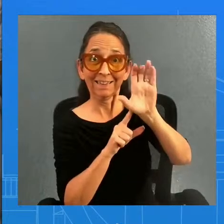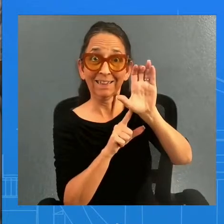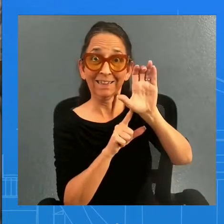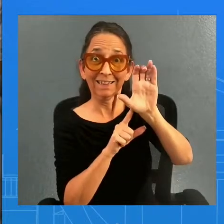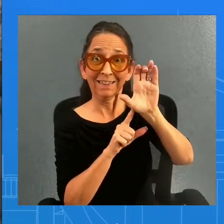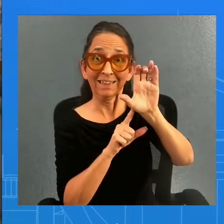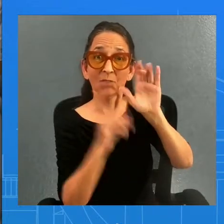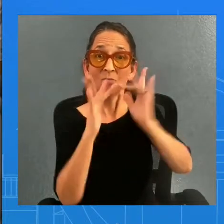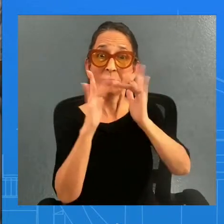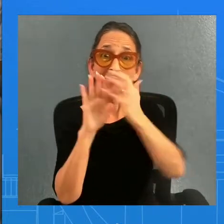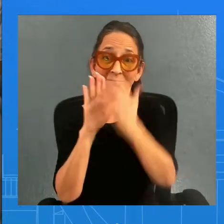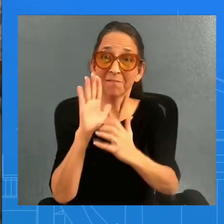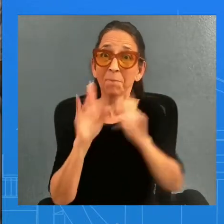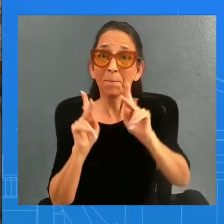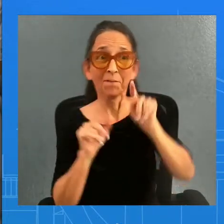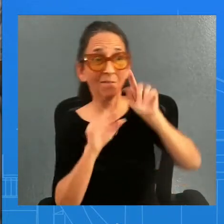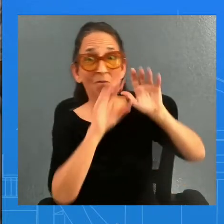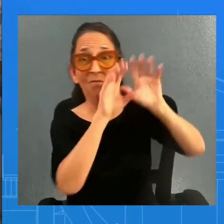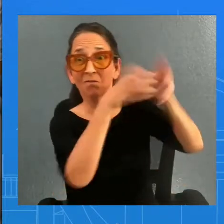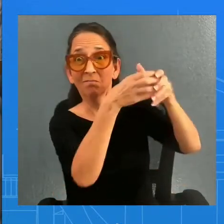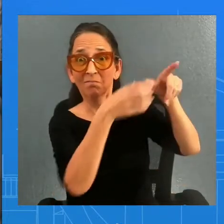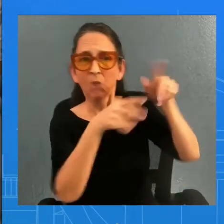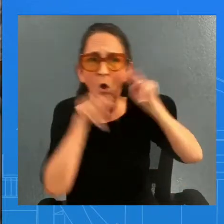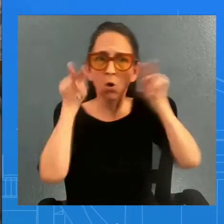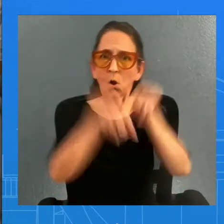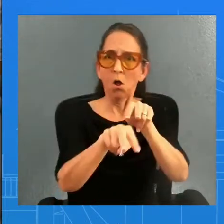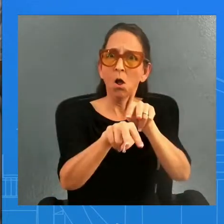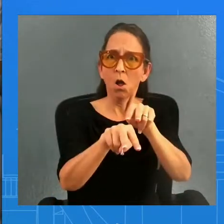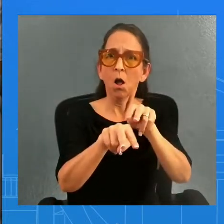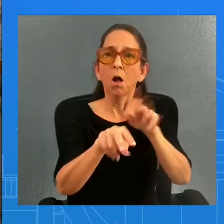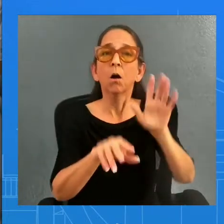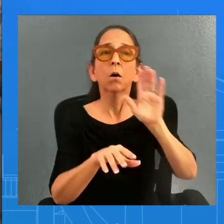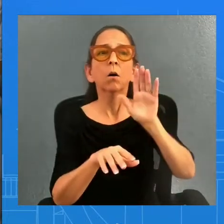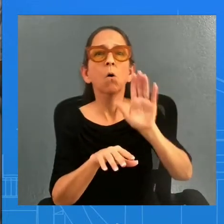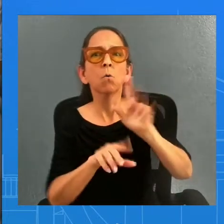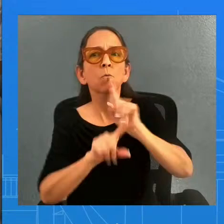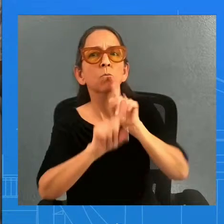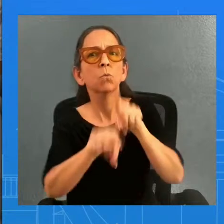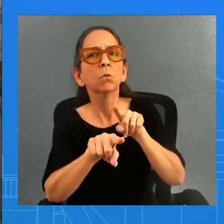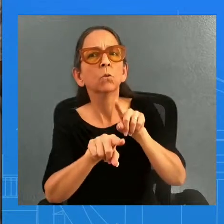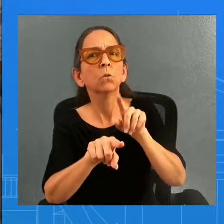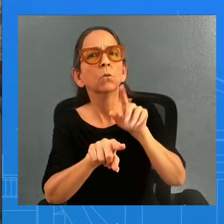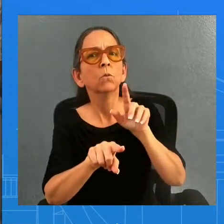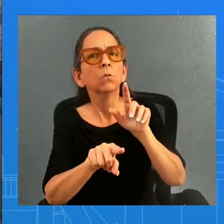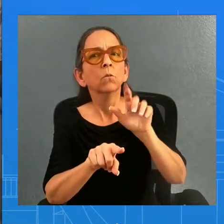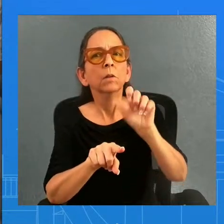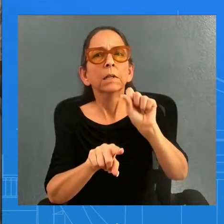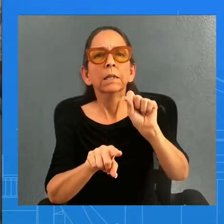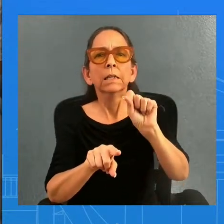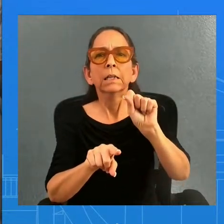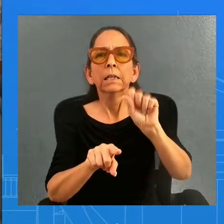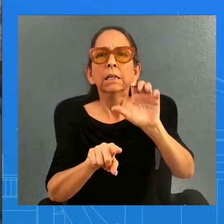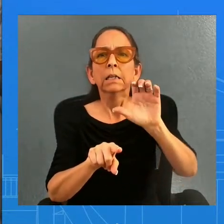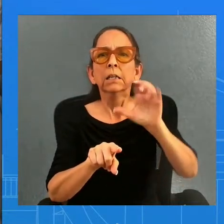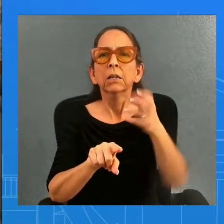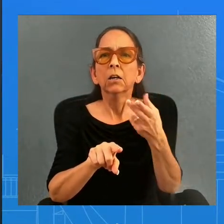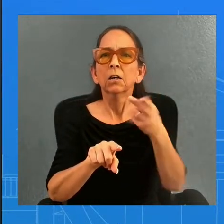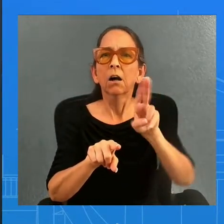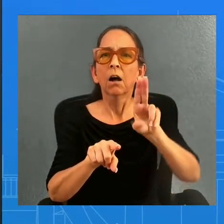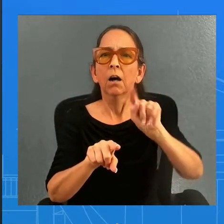Any reaction to Jill Stein asserting the U.S. and the UK have blocked a peace agreement between Russia and Ukraine? Ms. Jean-Pierre: I have not seen those reporting.